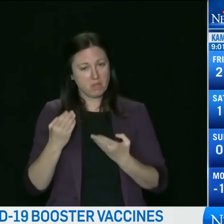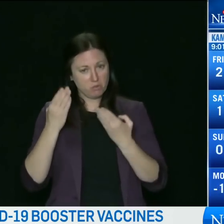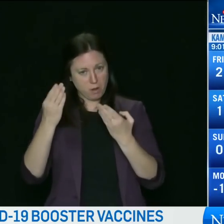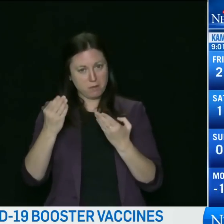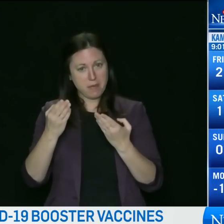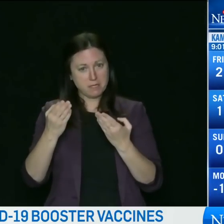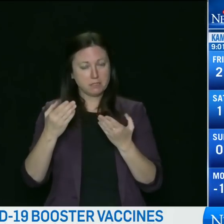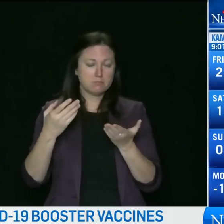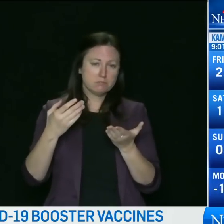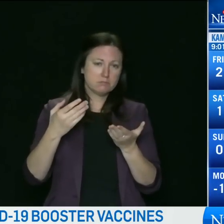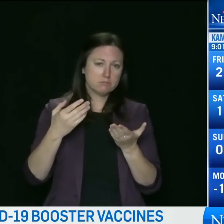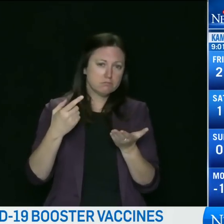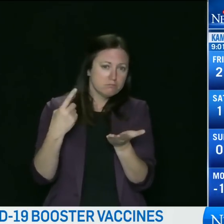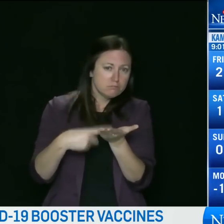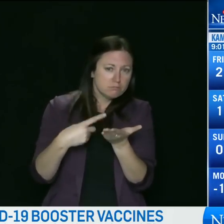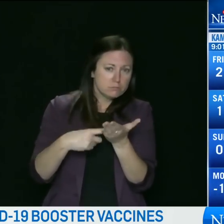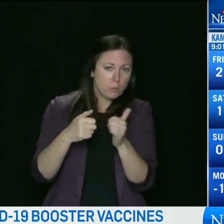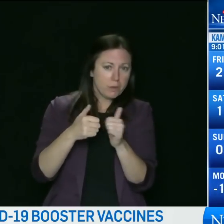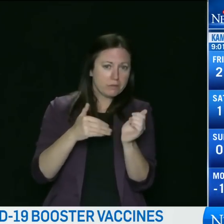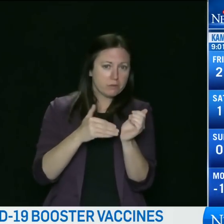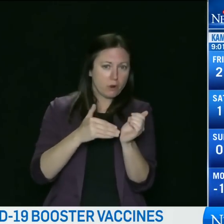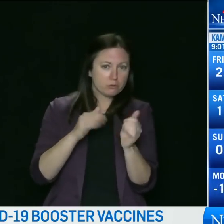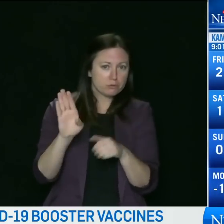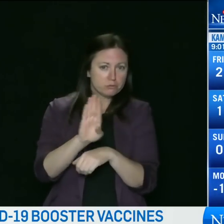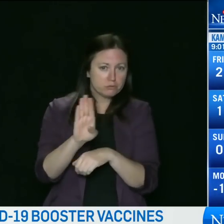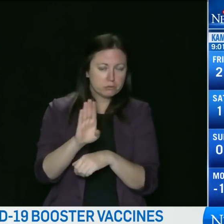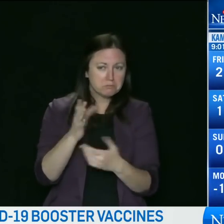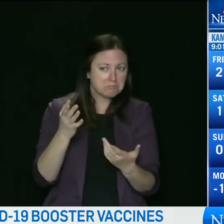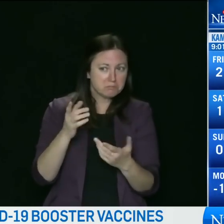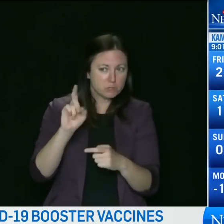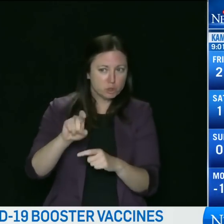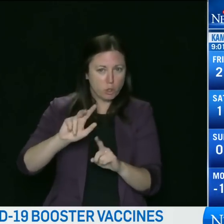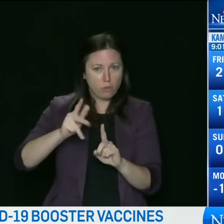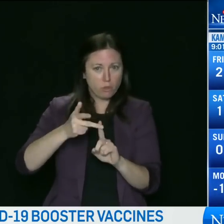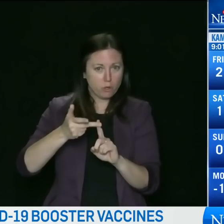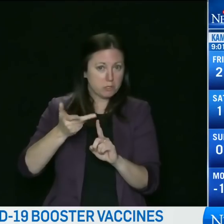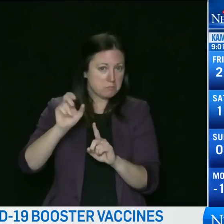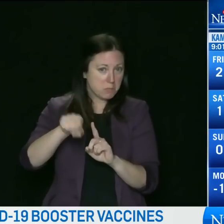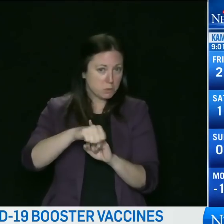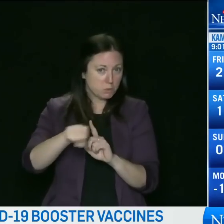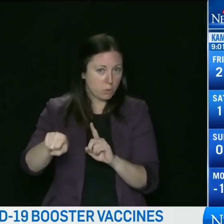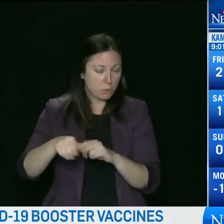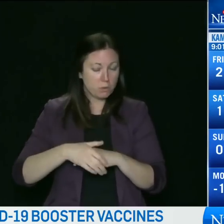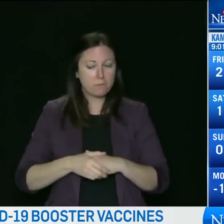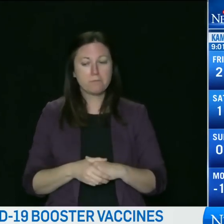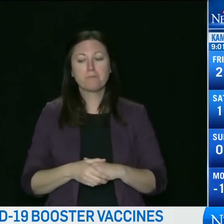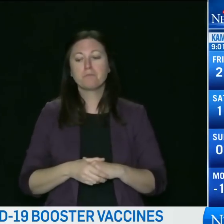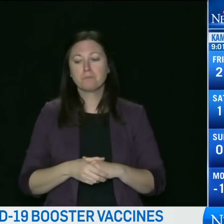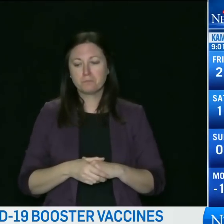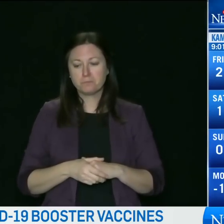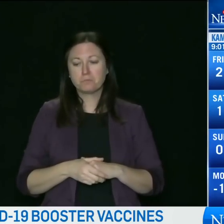IMMUNOCOP MIZING CONDITIONS AS WELL AND THOSE YOUNGER ADULTS NEED TO DISCUSS WIT THE HEALTH